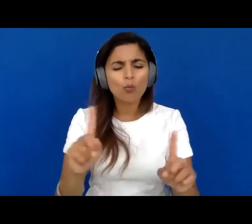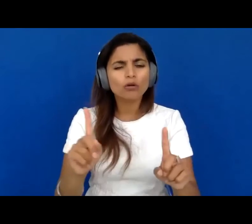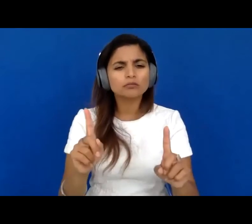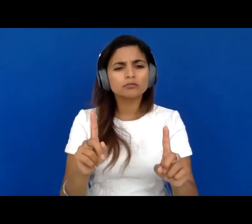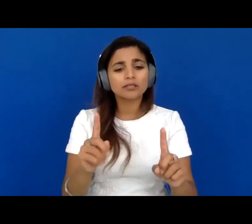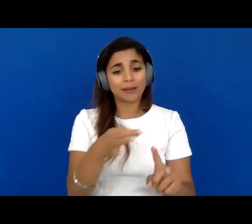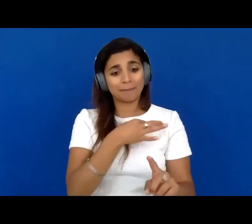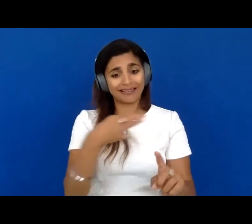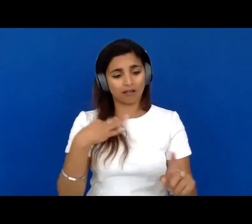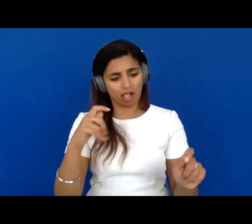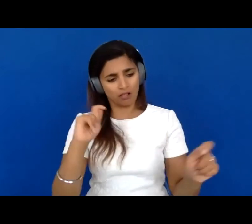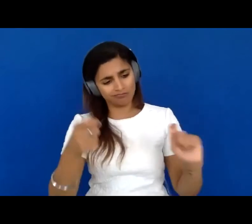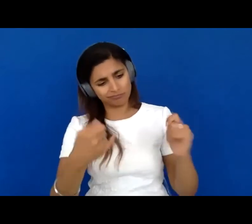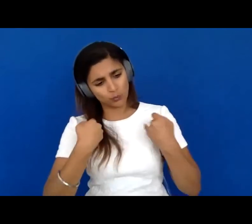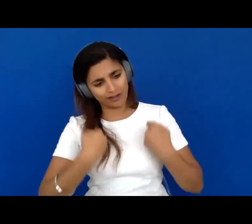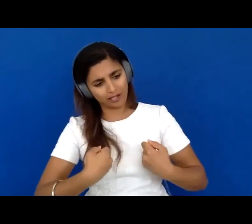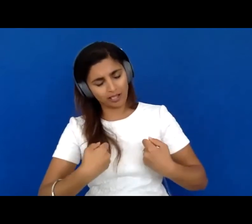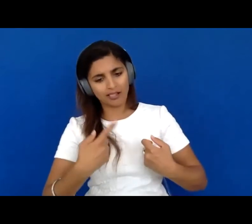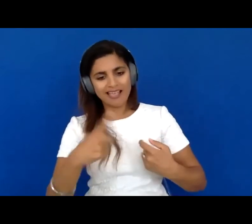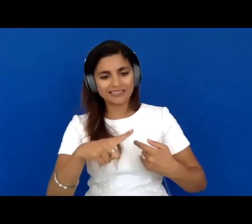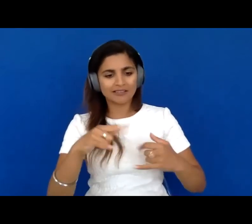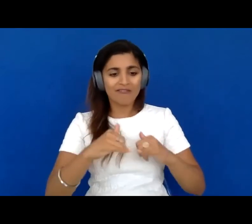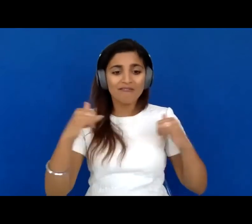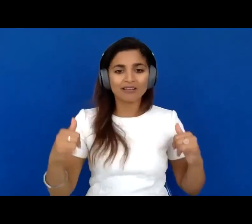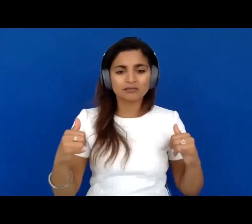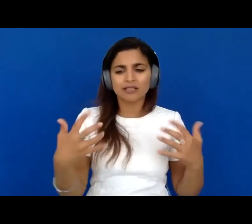illness and the medicalization of fatness continue to intersect in how we